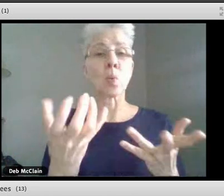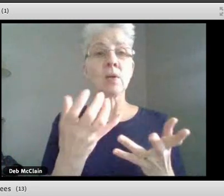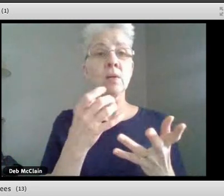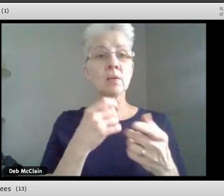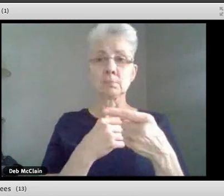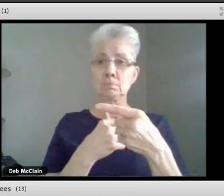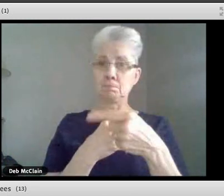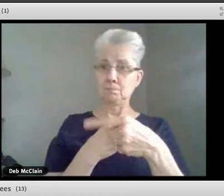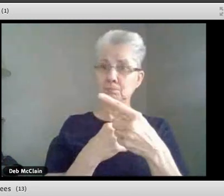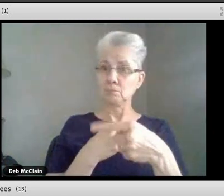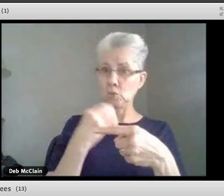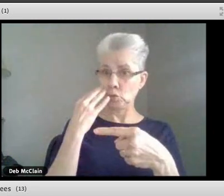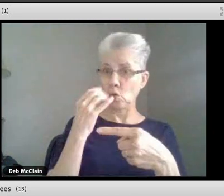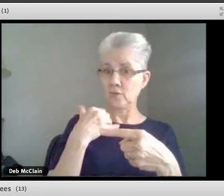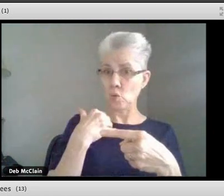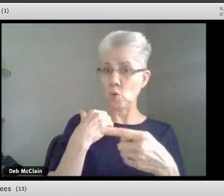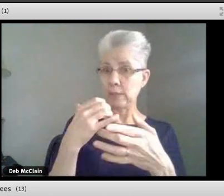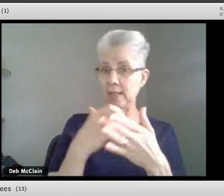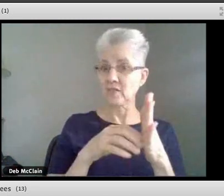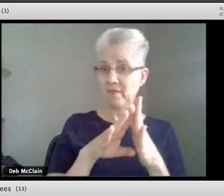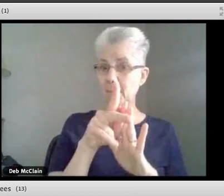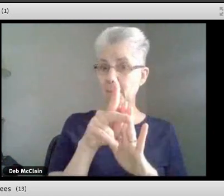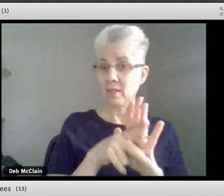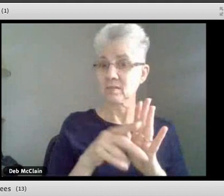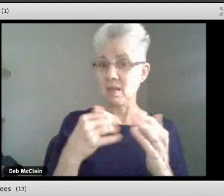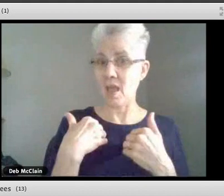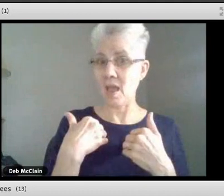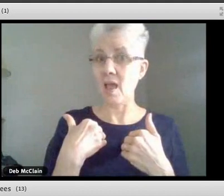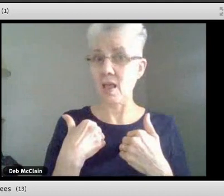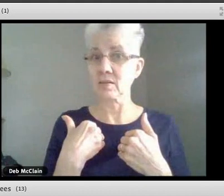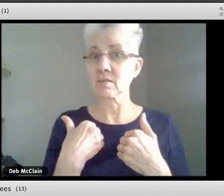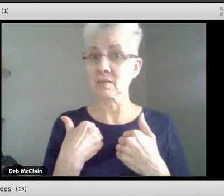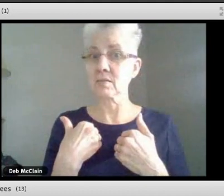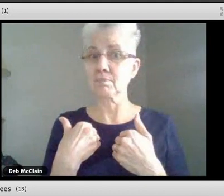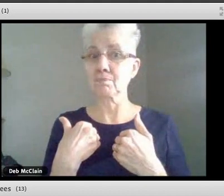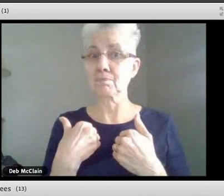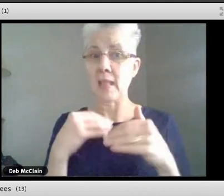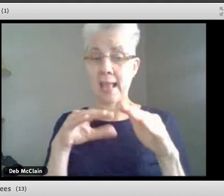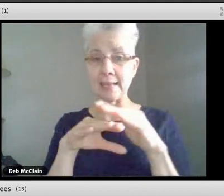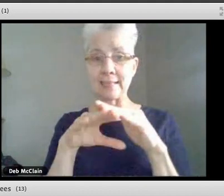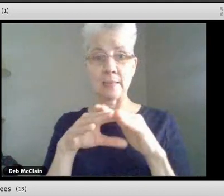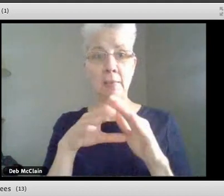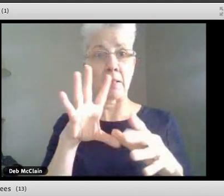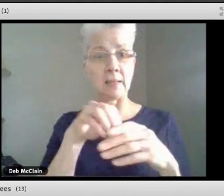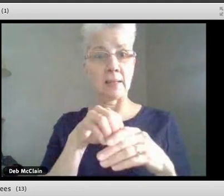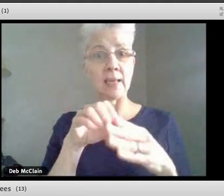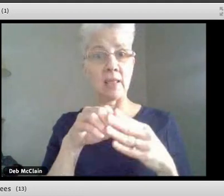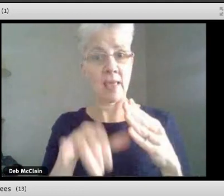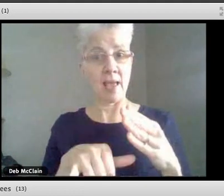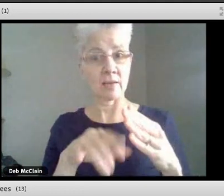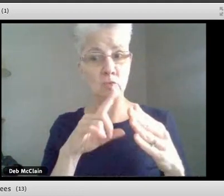has accessibility or people with disabilities in it? I didn't ever see anybody type, so I'm just curious.